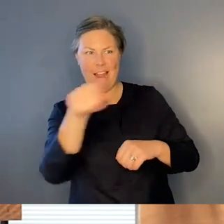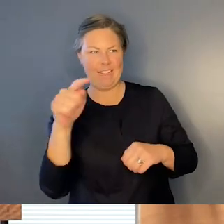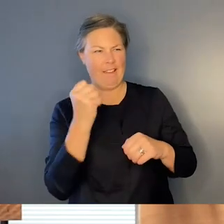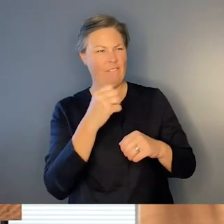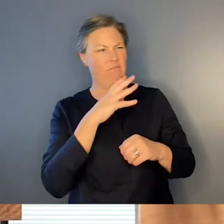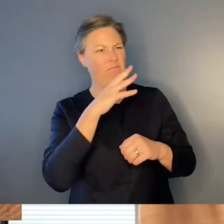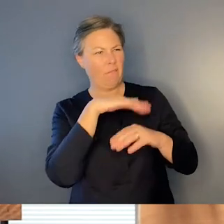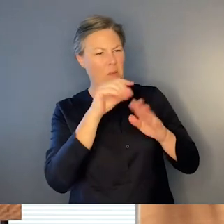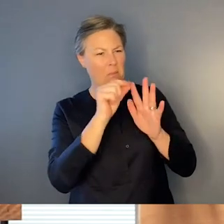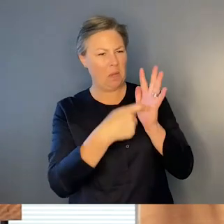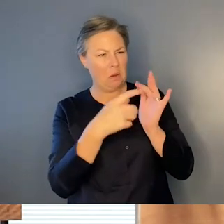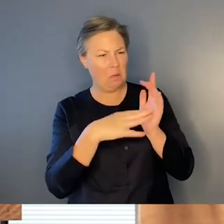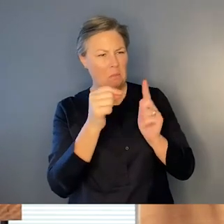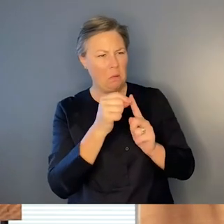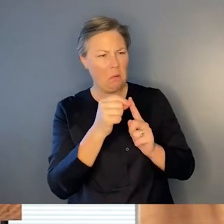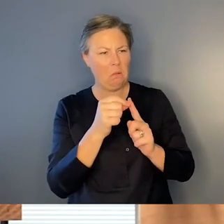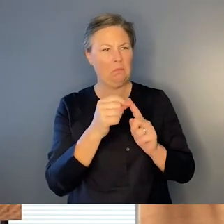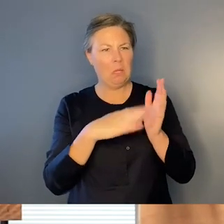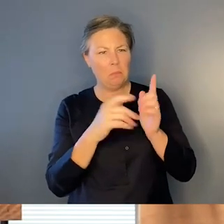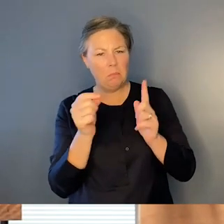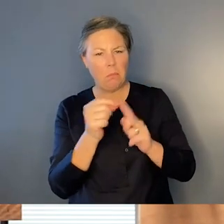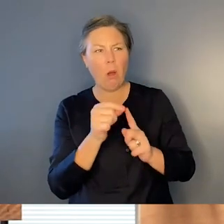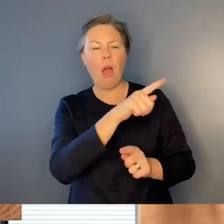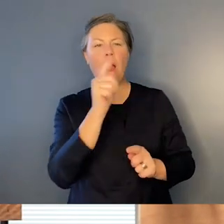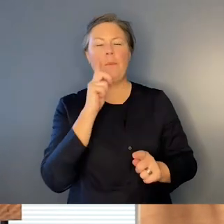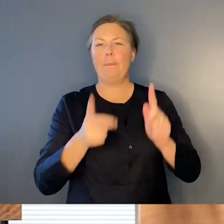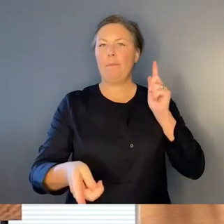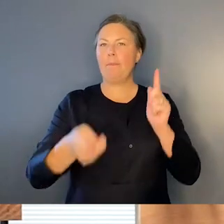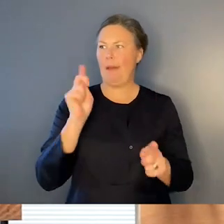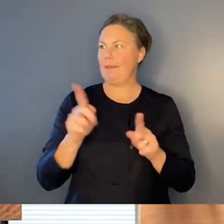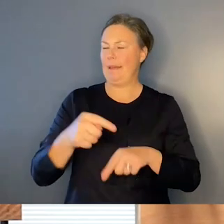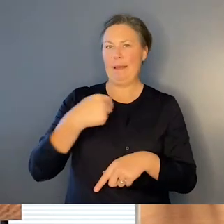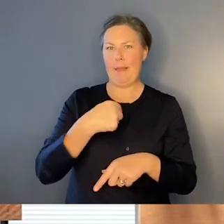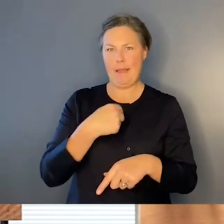that you and I have had as we've gone through menopause. And I think it's important that we understand